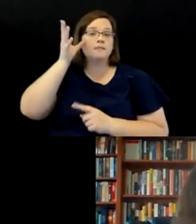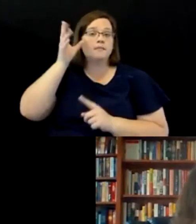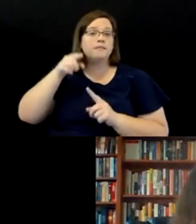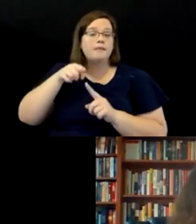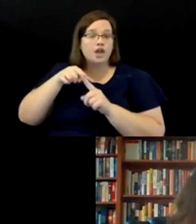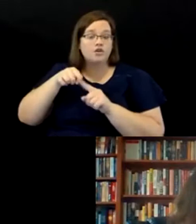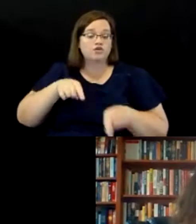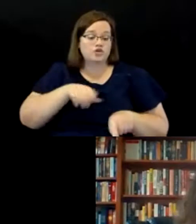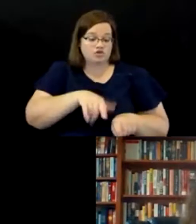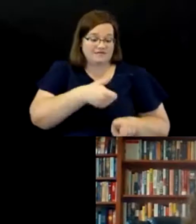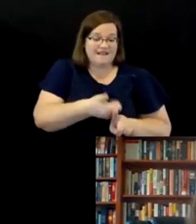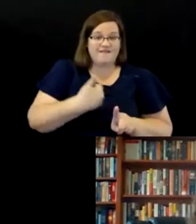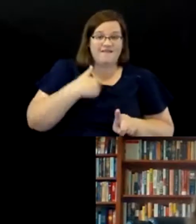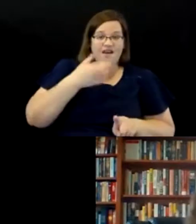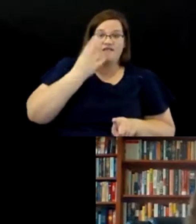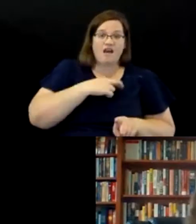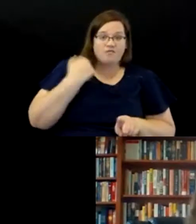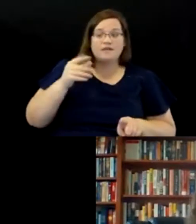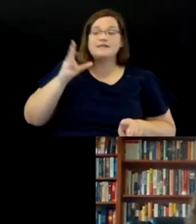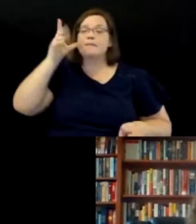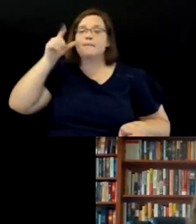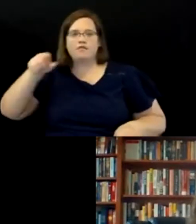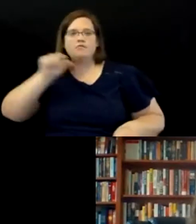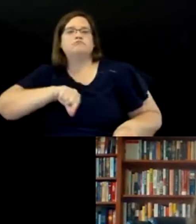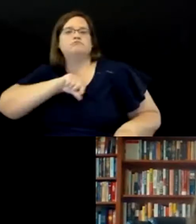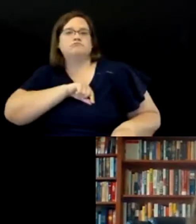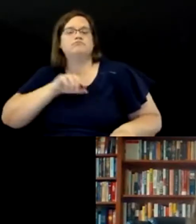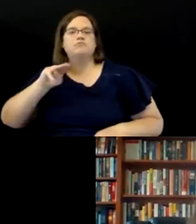children with high-risk conditions became eligible on March 31st .